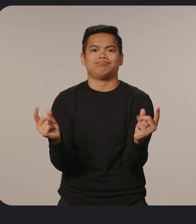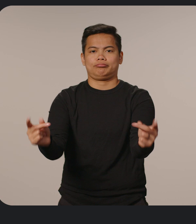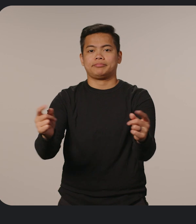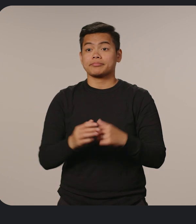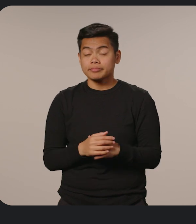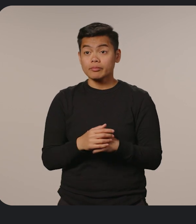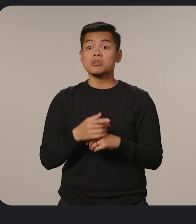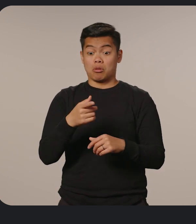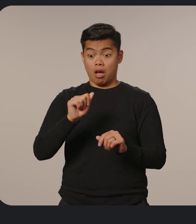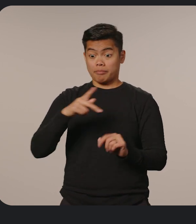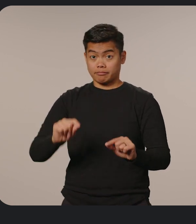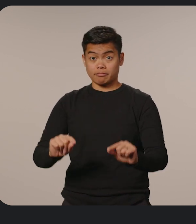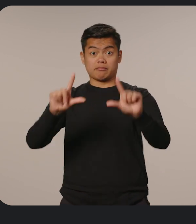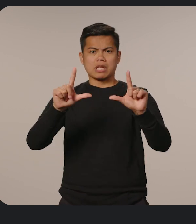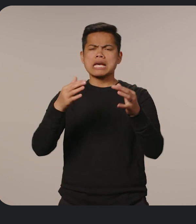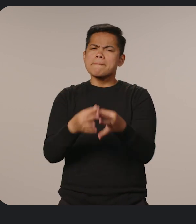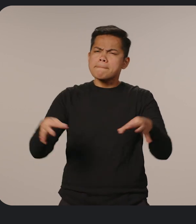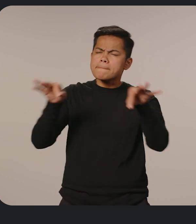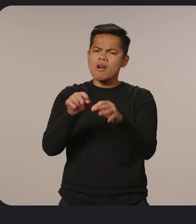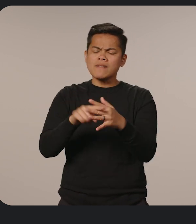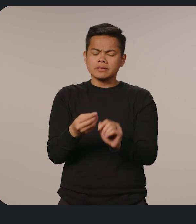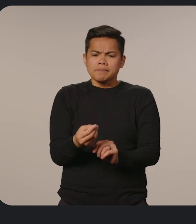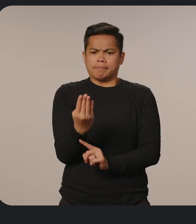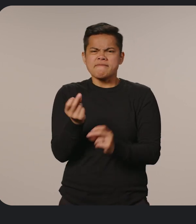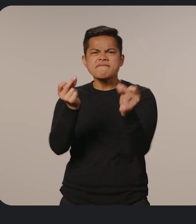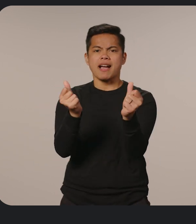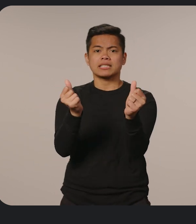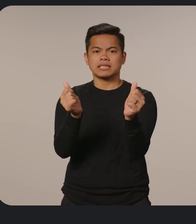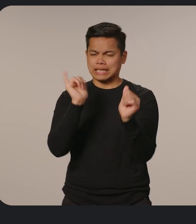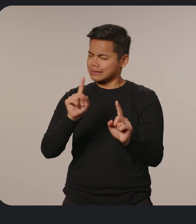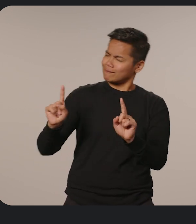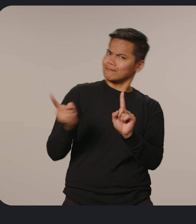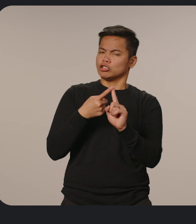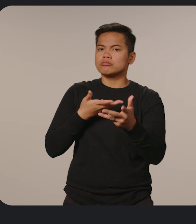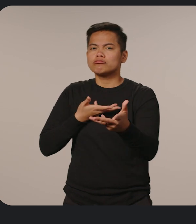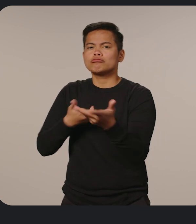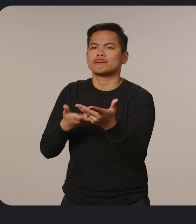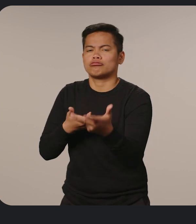when your users open your app it's important for it to start fast it's the